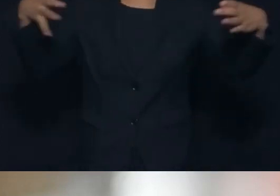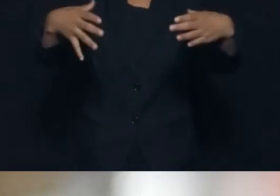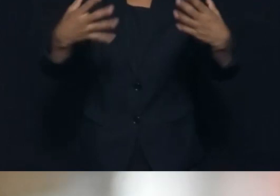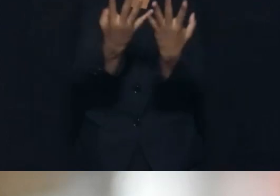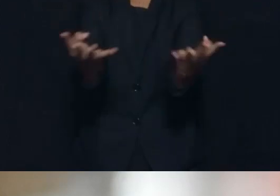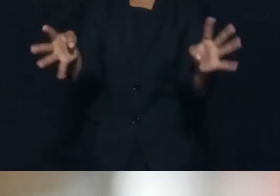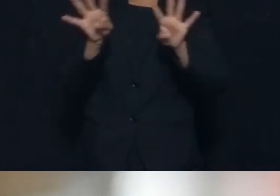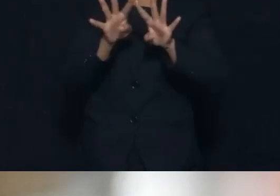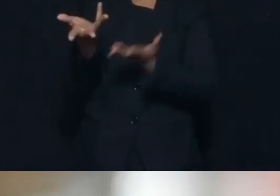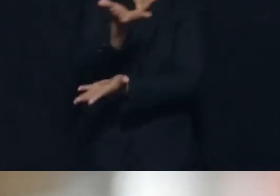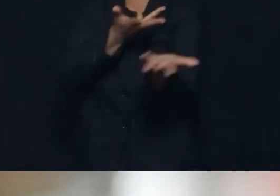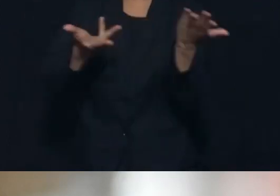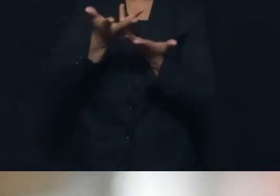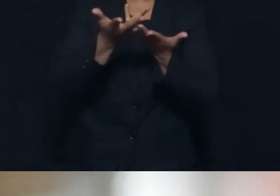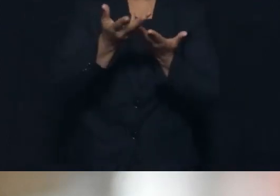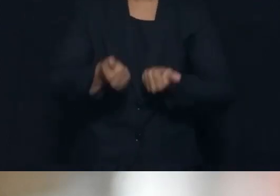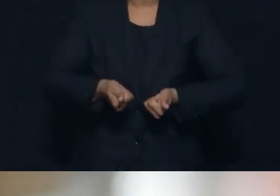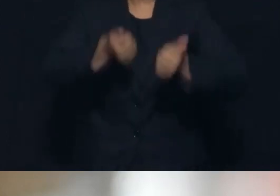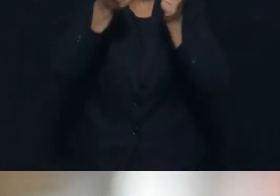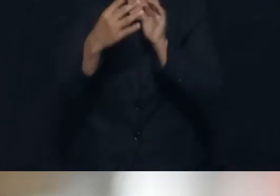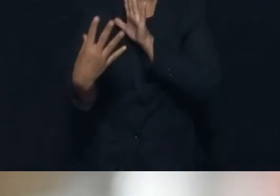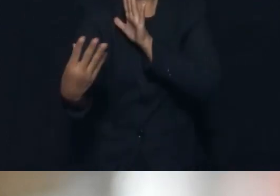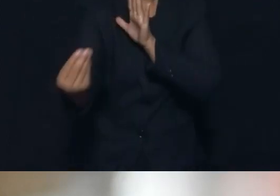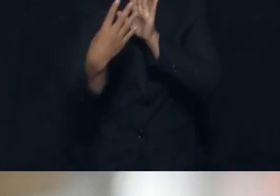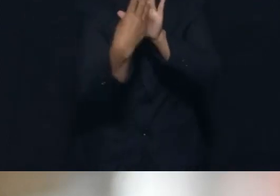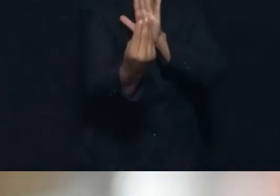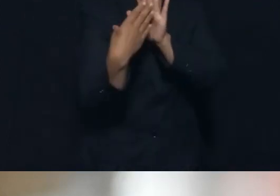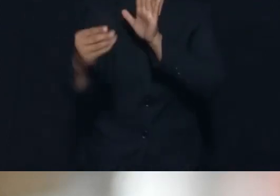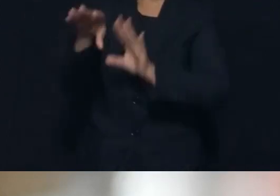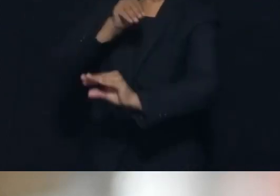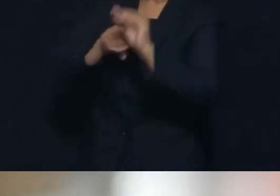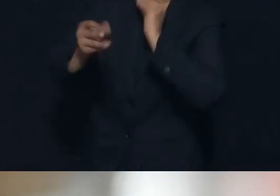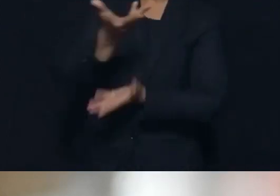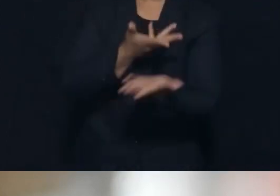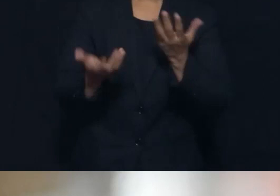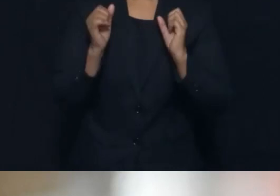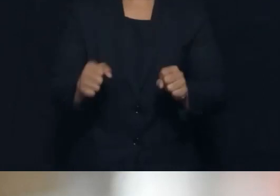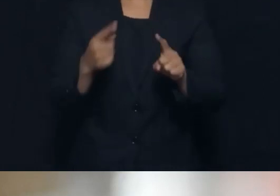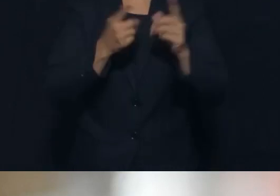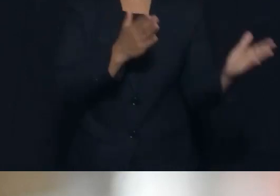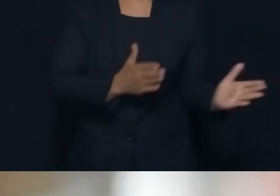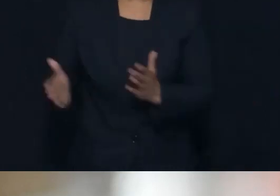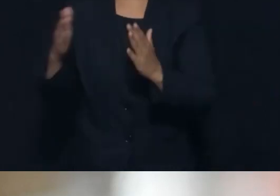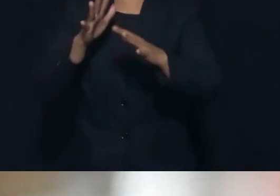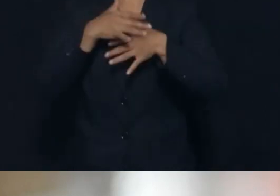to share good practices and facilitate implemented facilitation of accessibility.